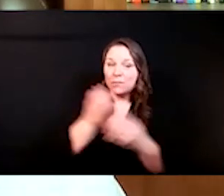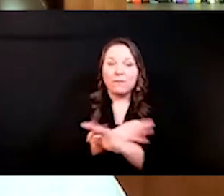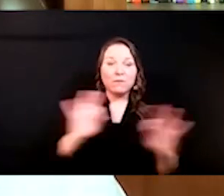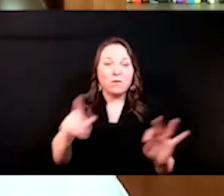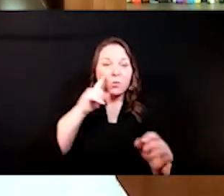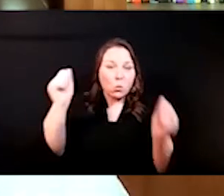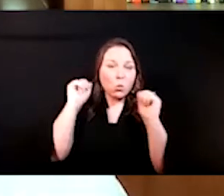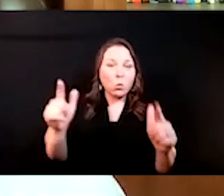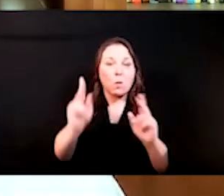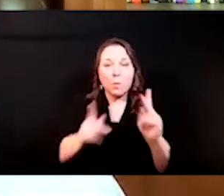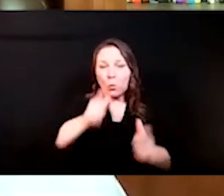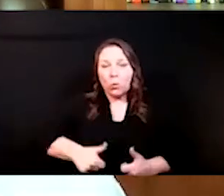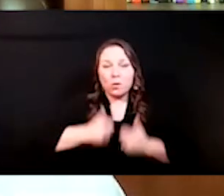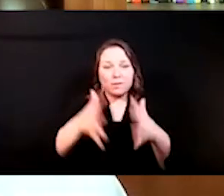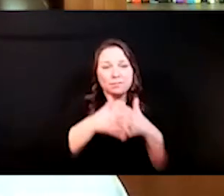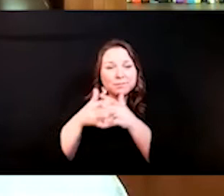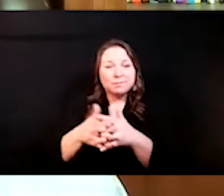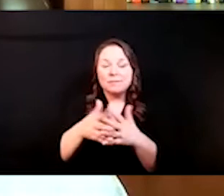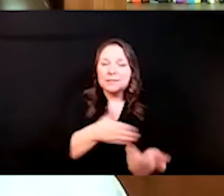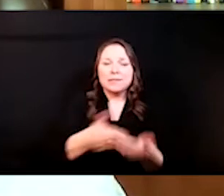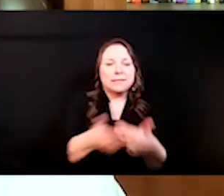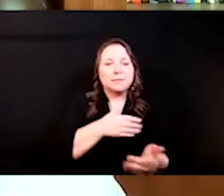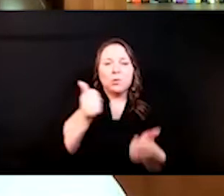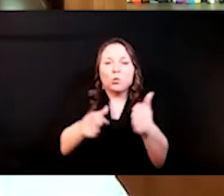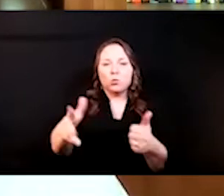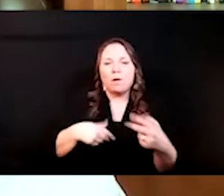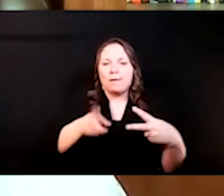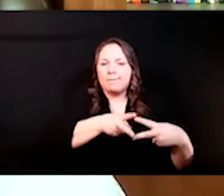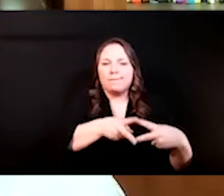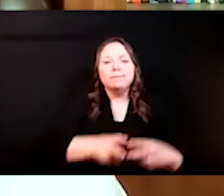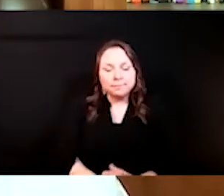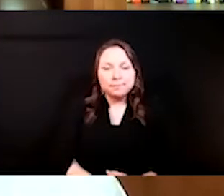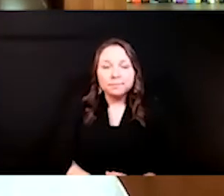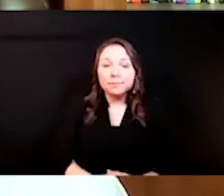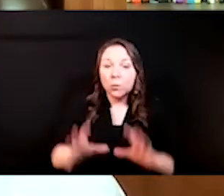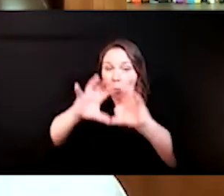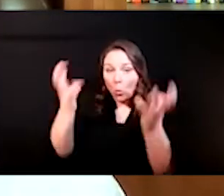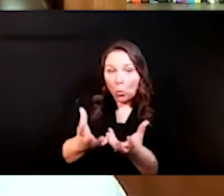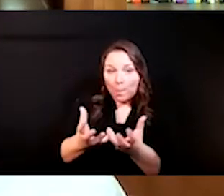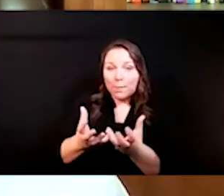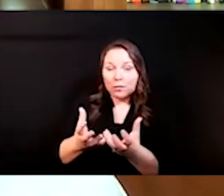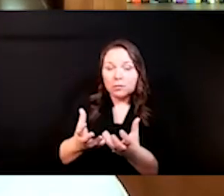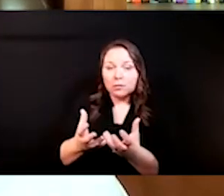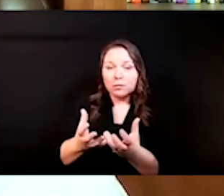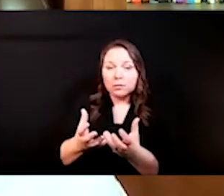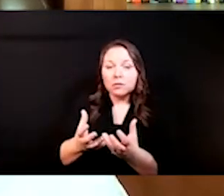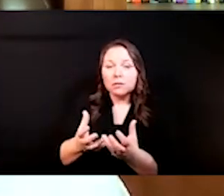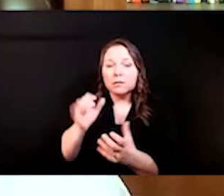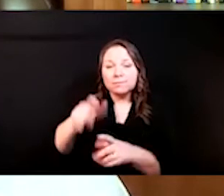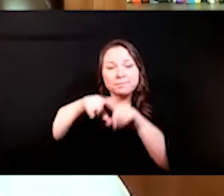EXPECTED TO BE FREE OF CHARGE TO EVERY AMERICAN NO MATTER WHICH VACCINE YOU RECEIVE. GLOBALLY, THIS WILL DEPEND ON